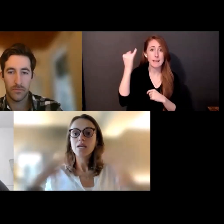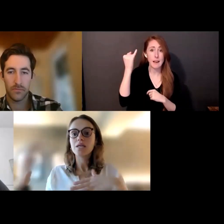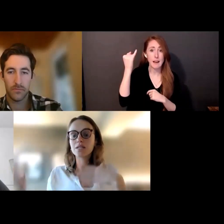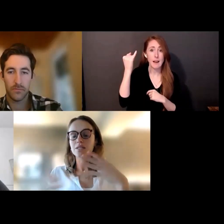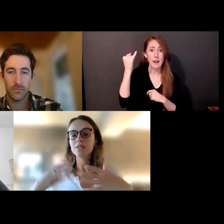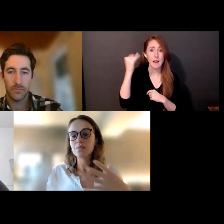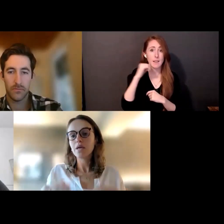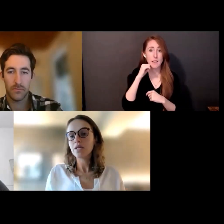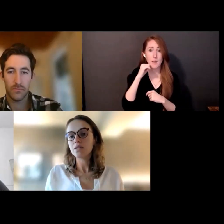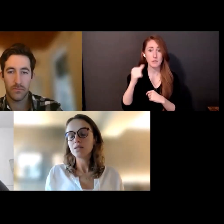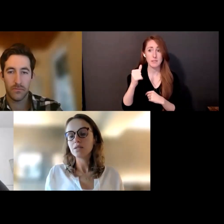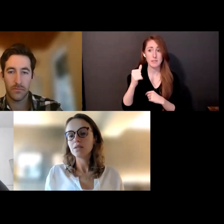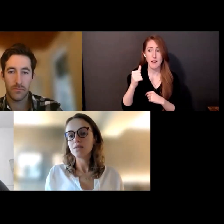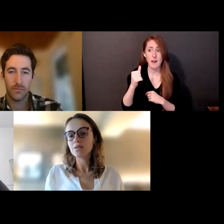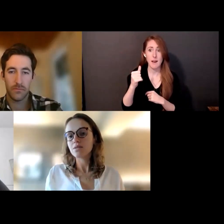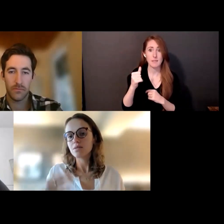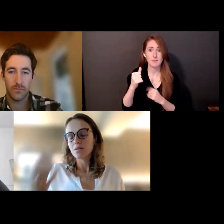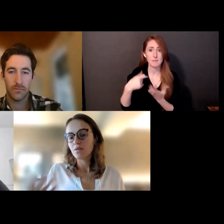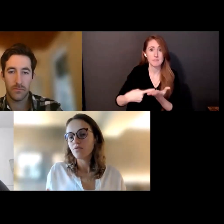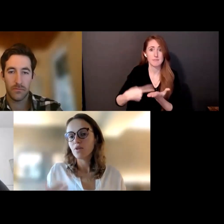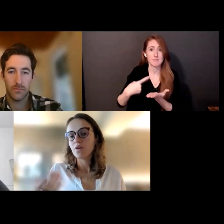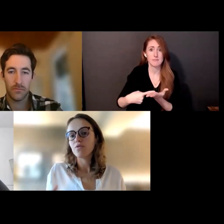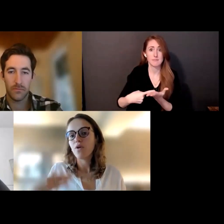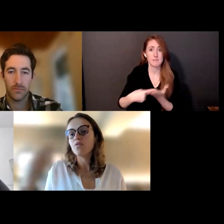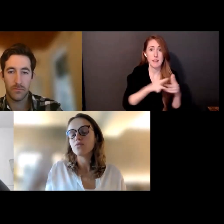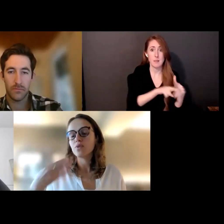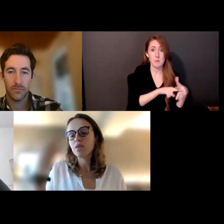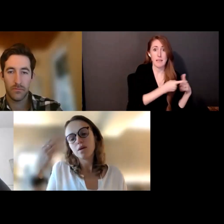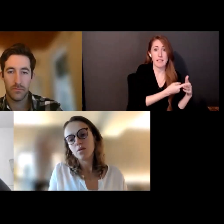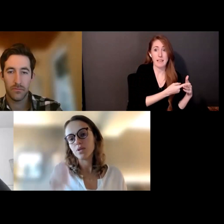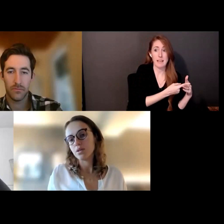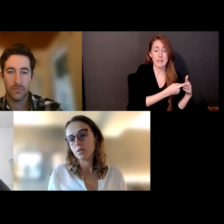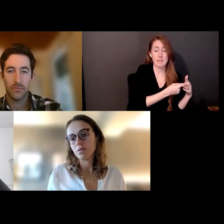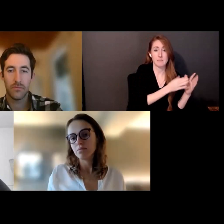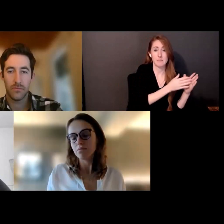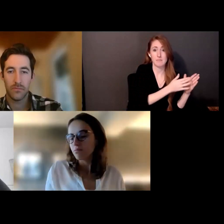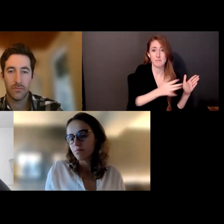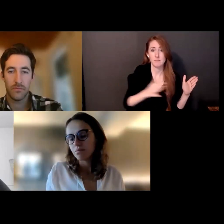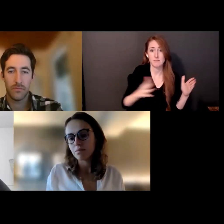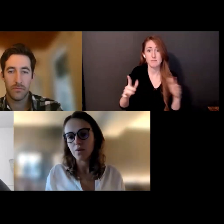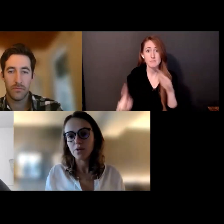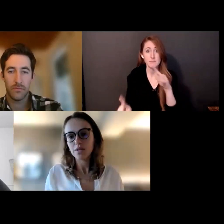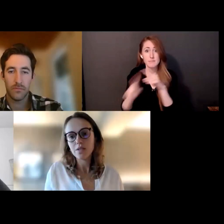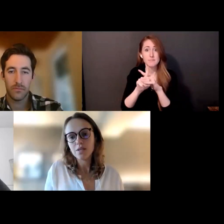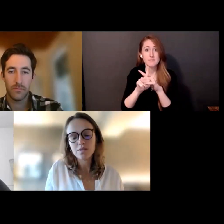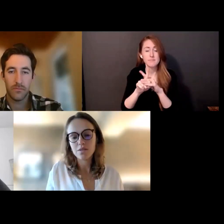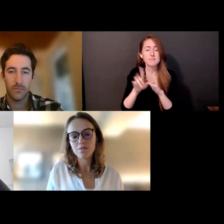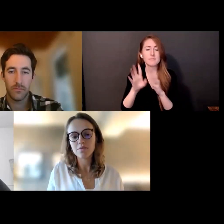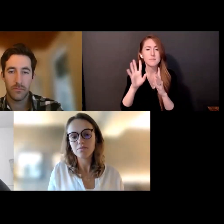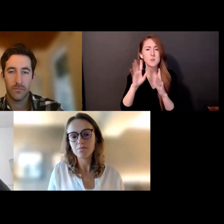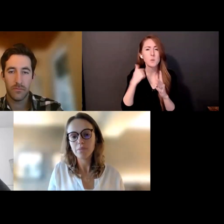And it made us evolve with our ideas and planning.